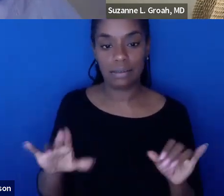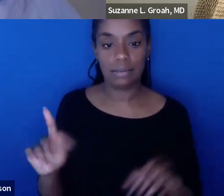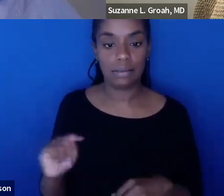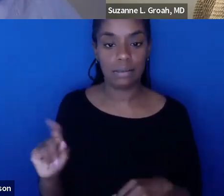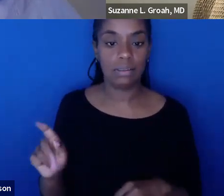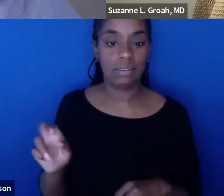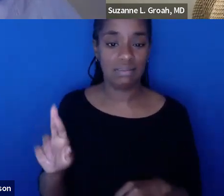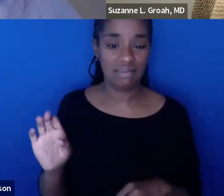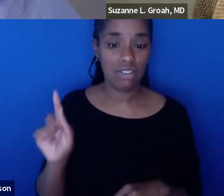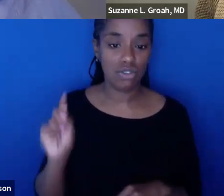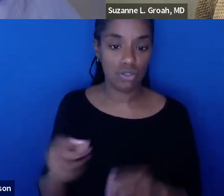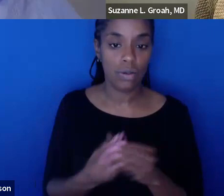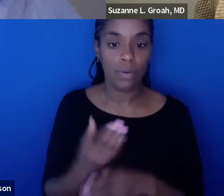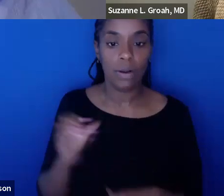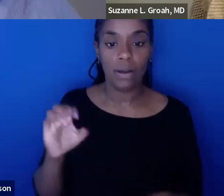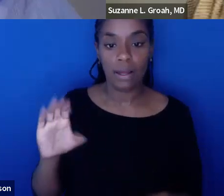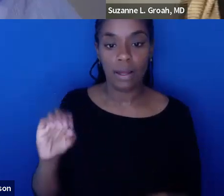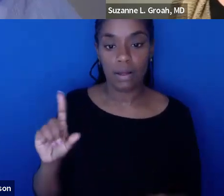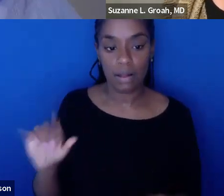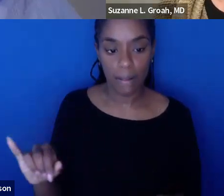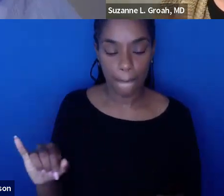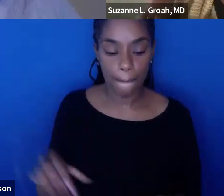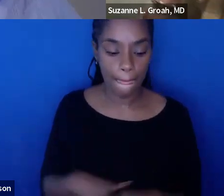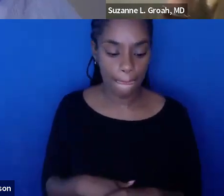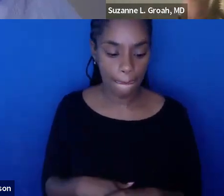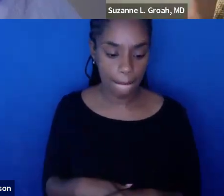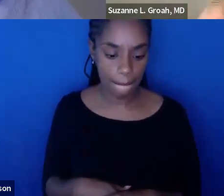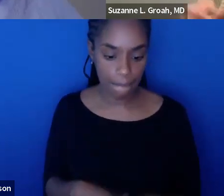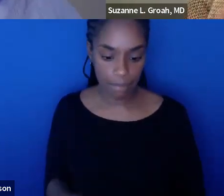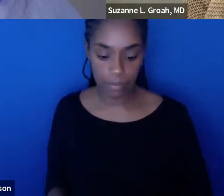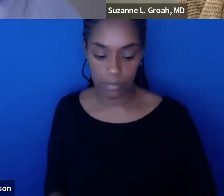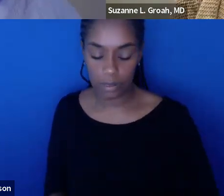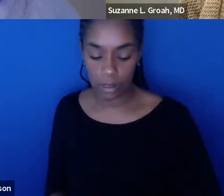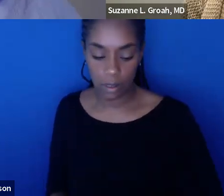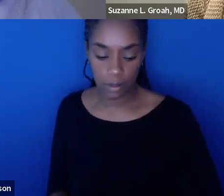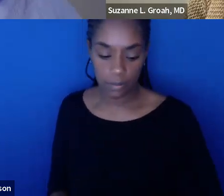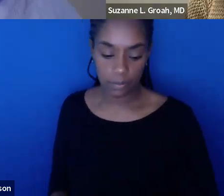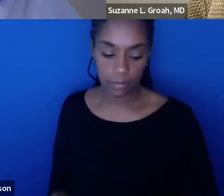And now I know, when these urine cultures were developed, we thought urine was sterile. So nothing could grow in that urine culture.